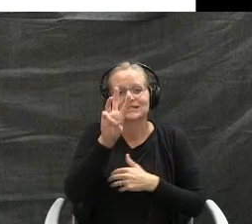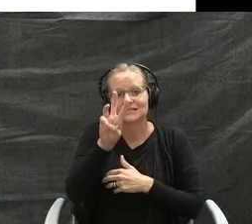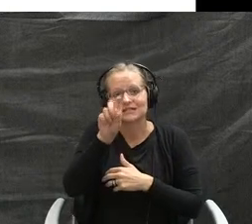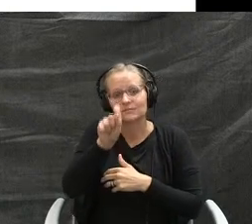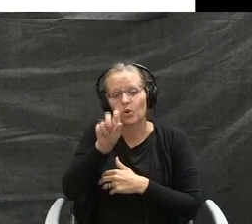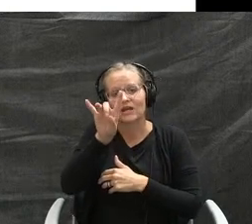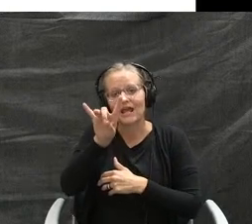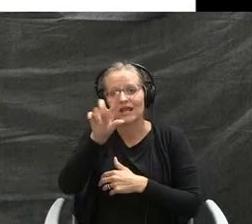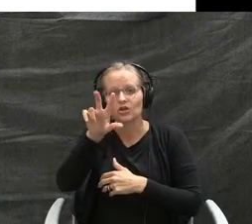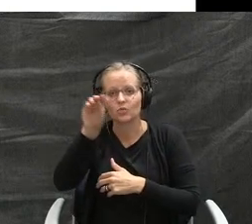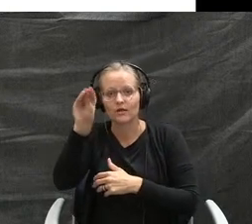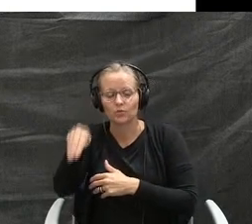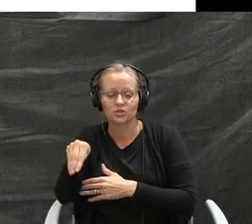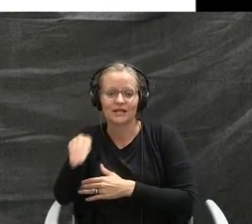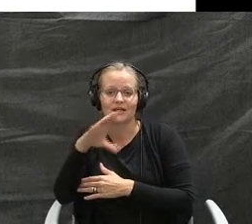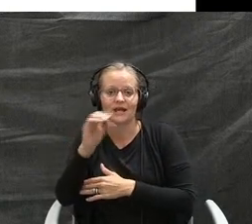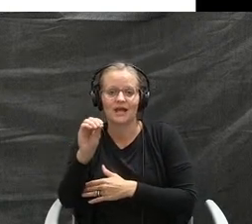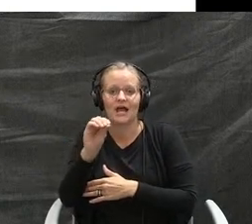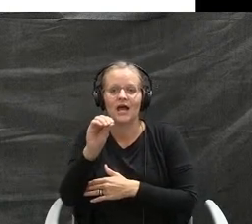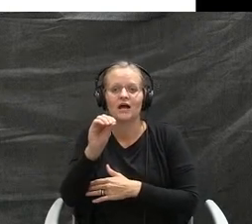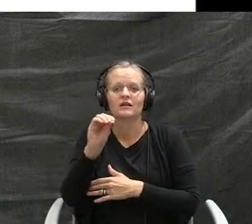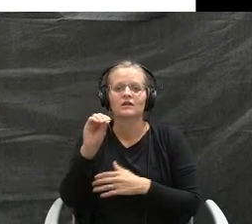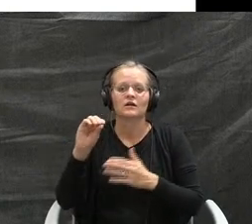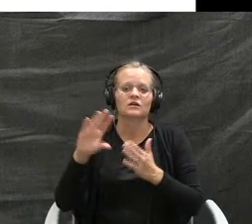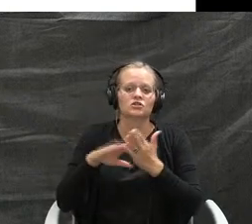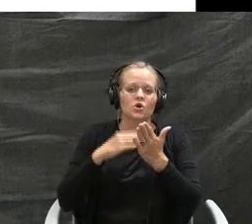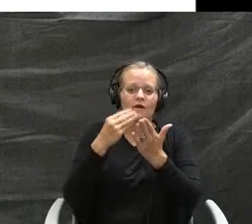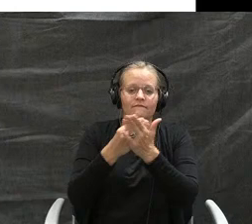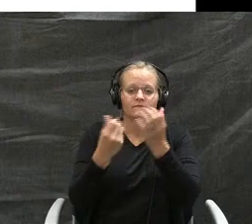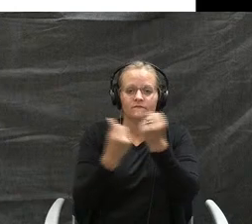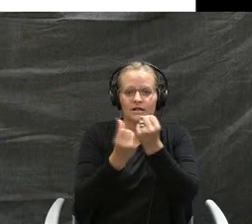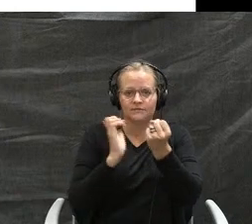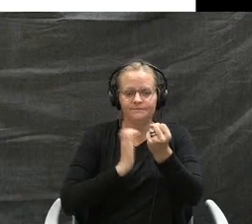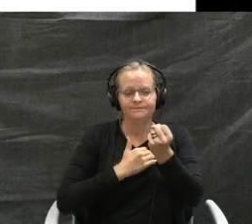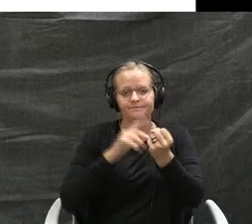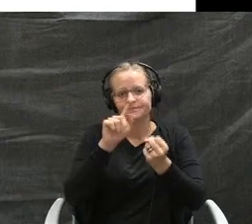6.24% to fund our rope trust, and that's been a really a big